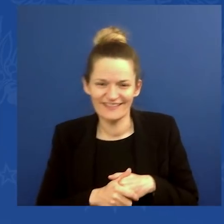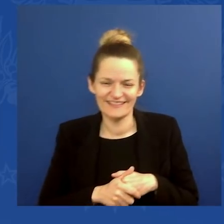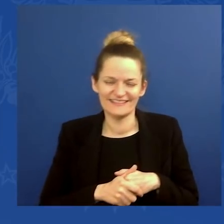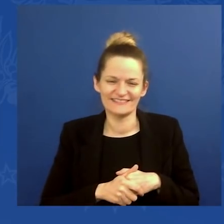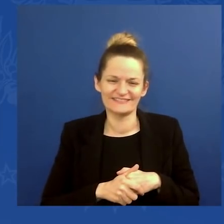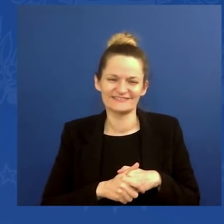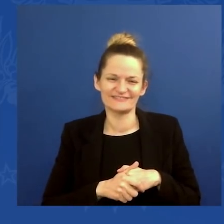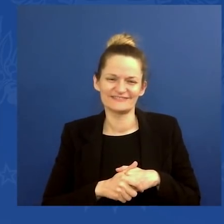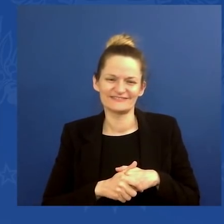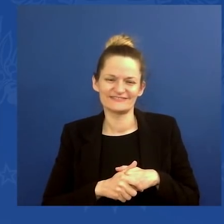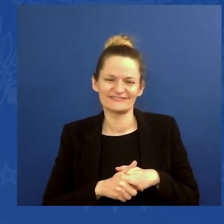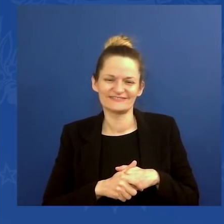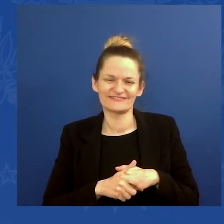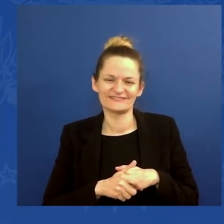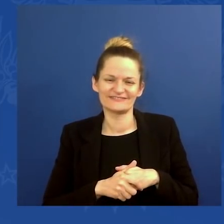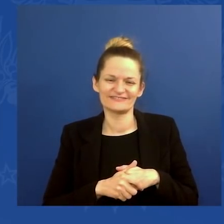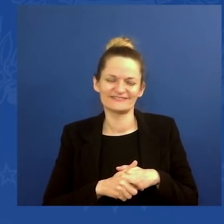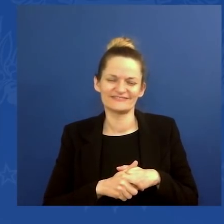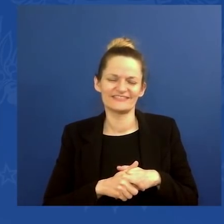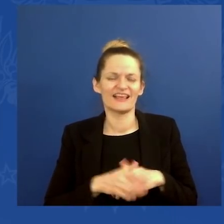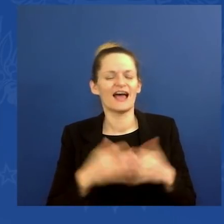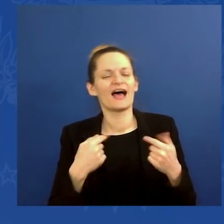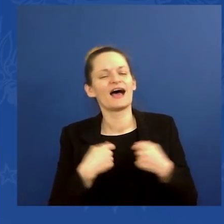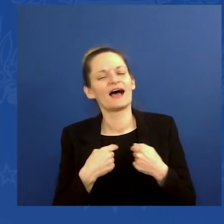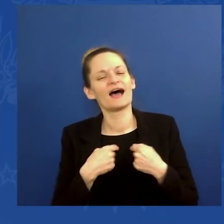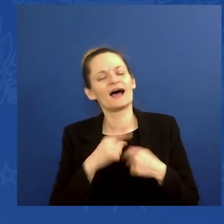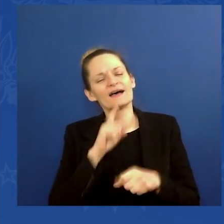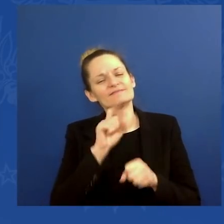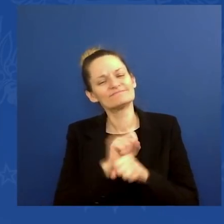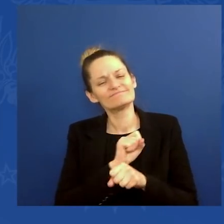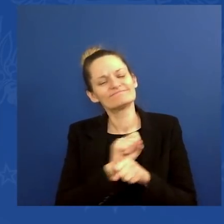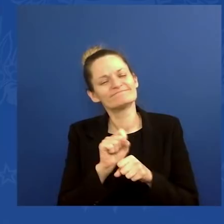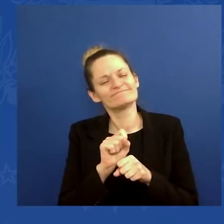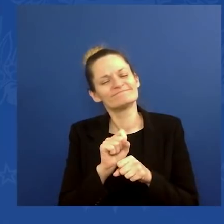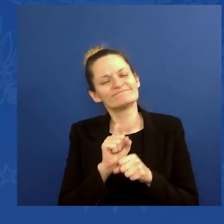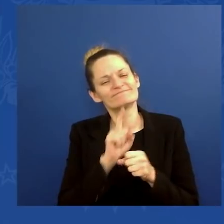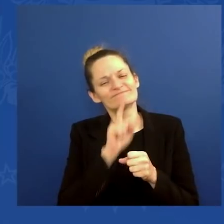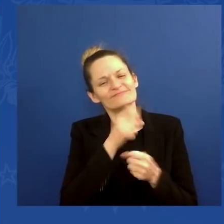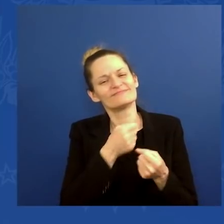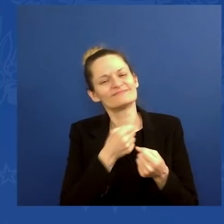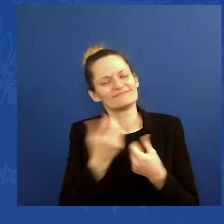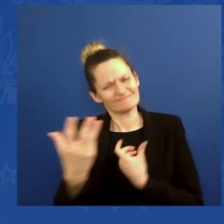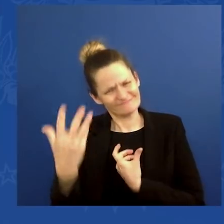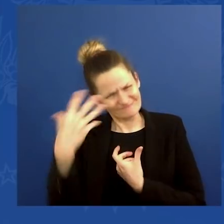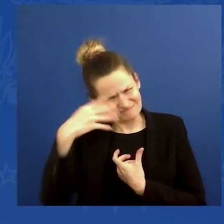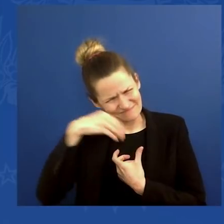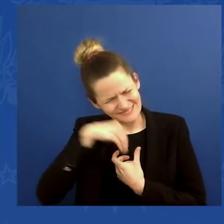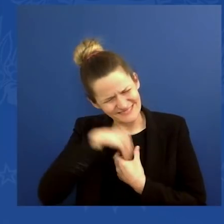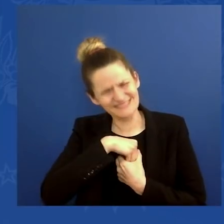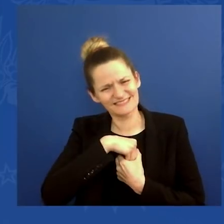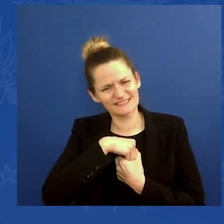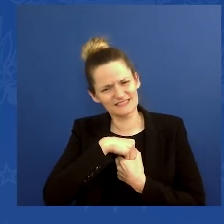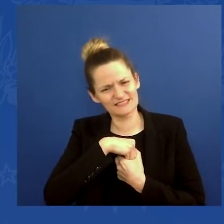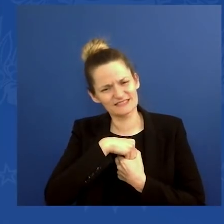like other people of other heritage as well. I was -- it was imbued in me to be proud of --